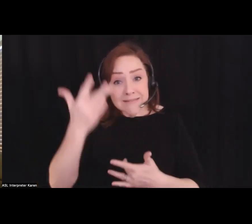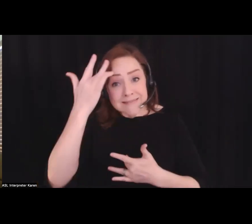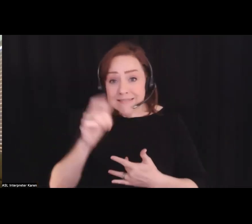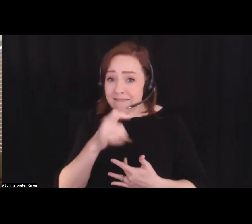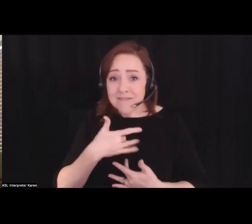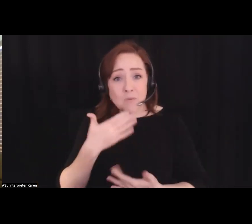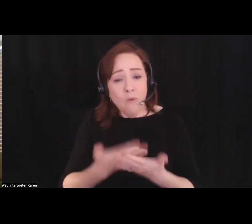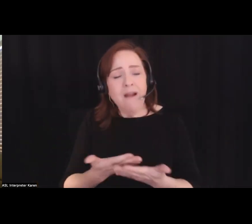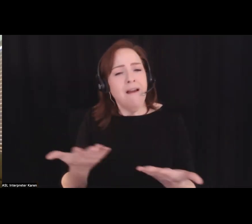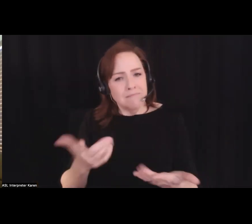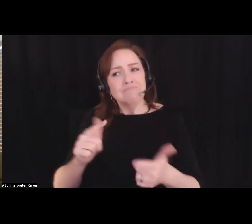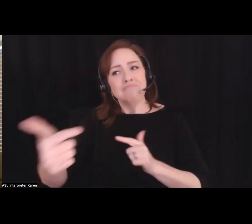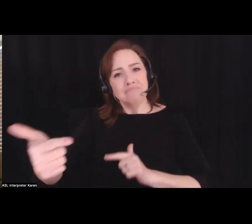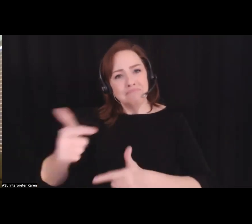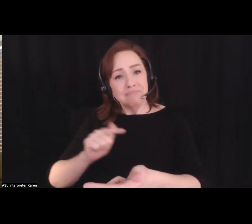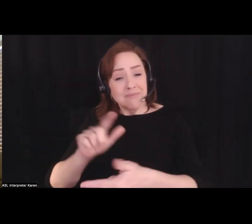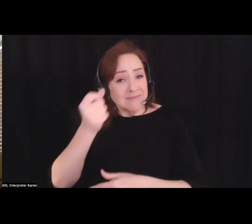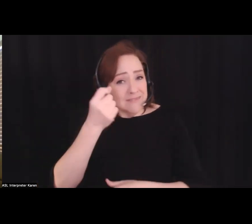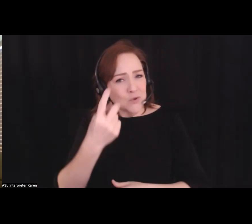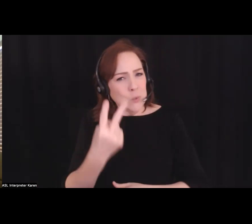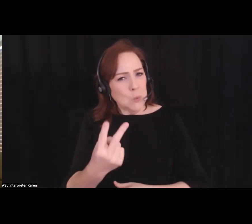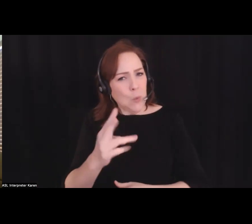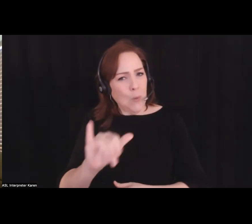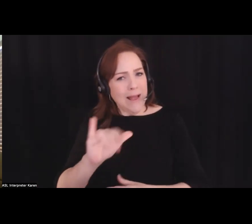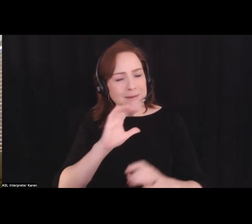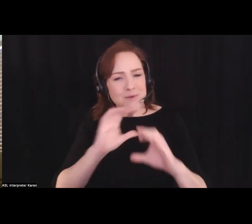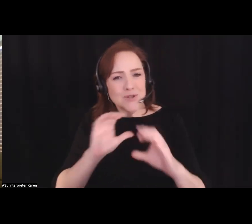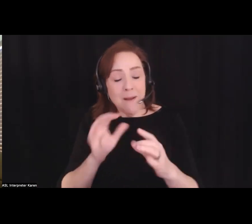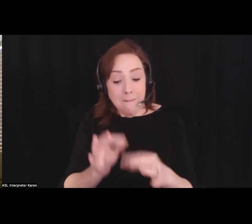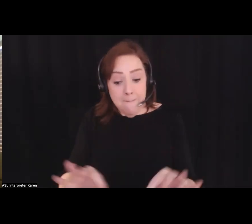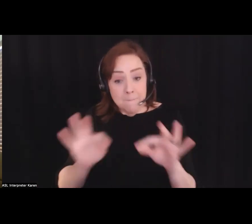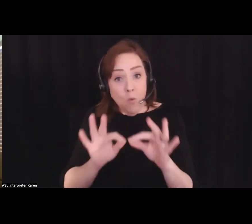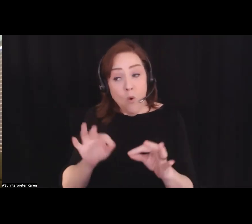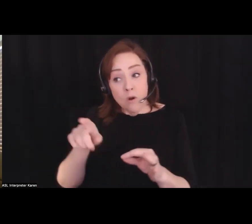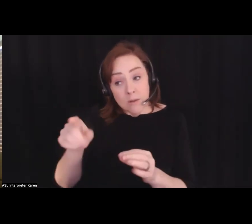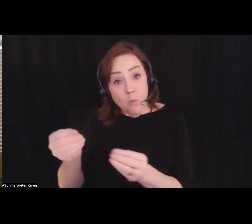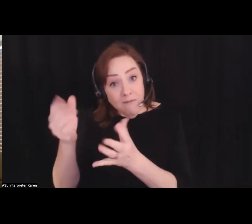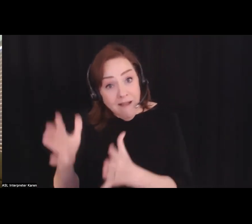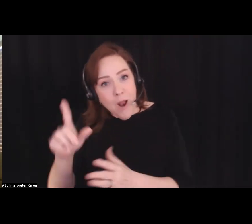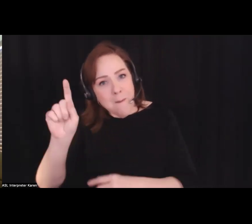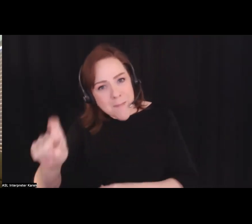a two-way street. it's it's important for the provider to understand the patient and